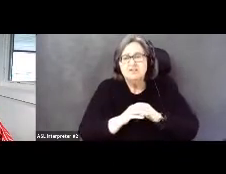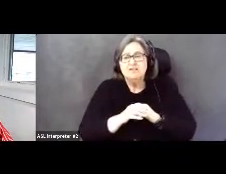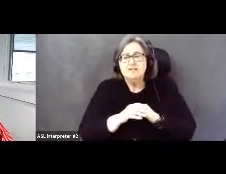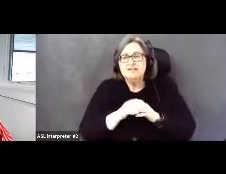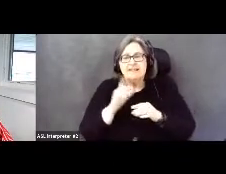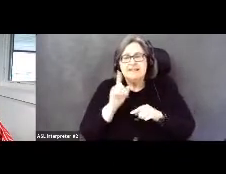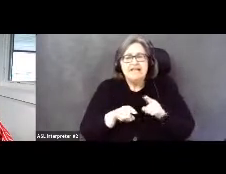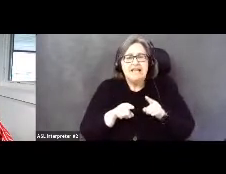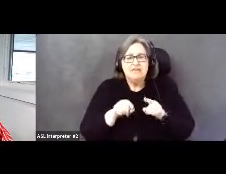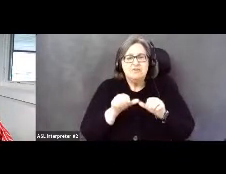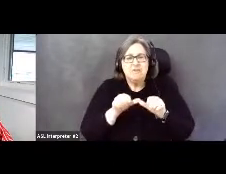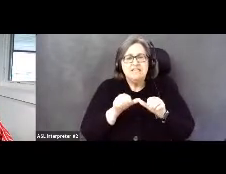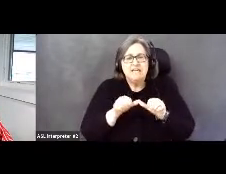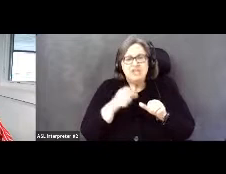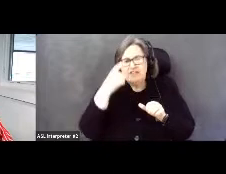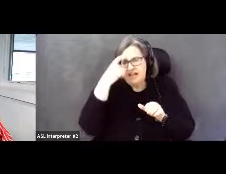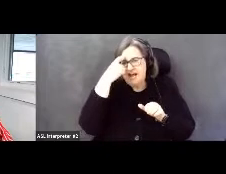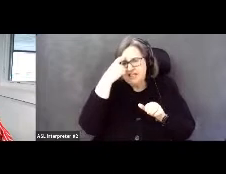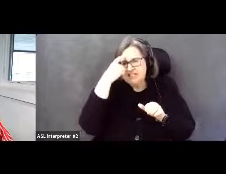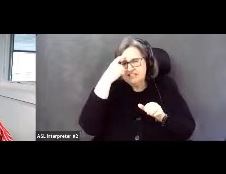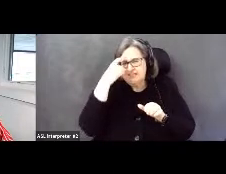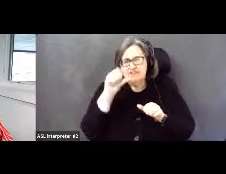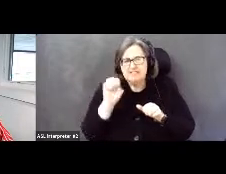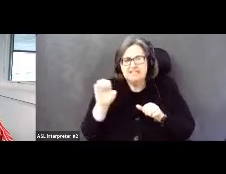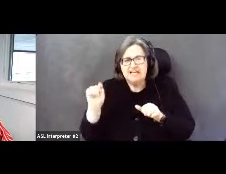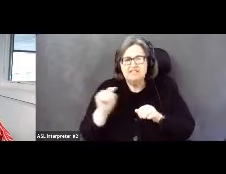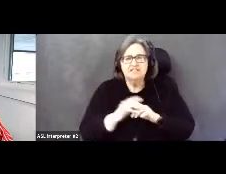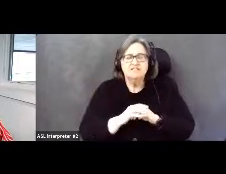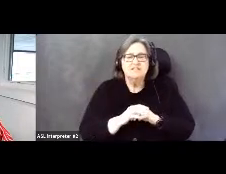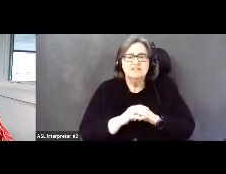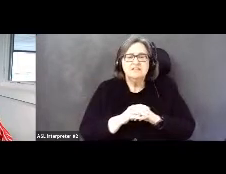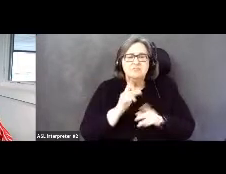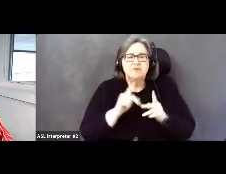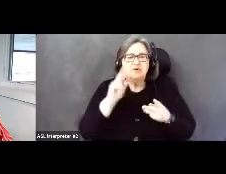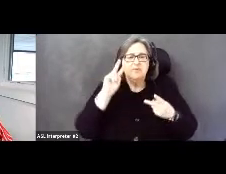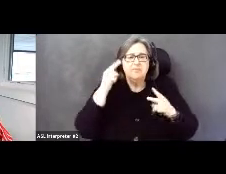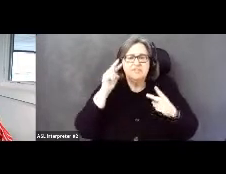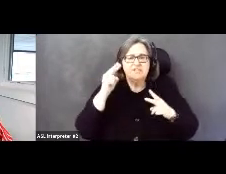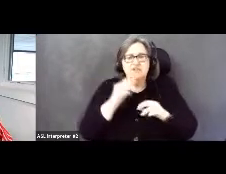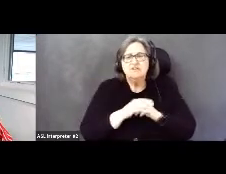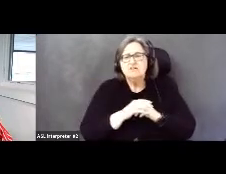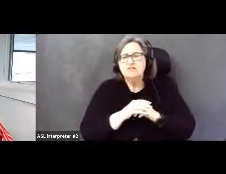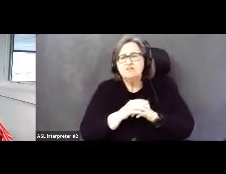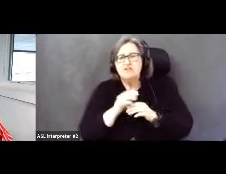self. People misinterrupt all of these behaviors and label those with psychiatric kinds of